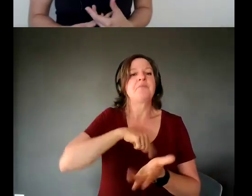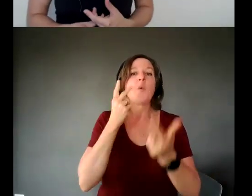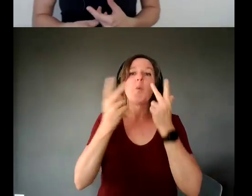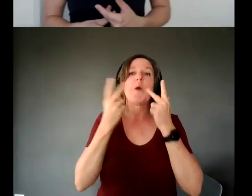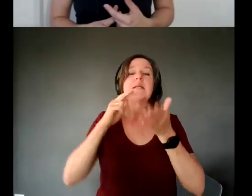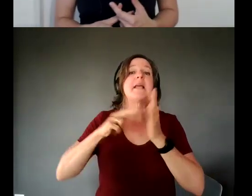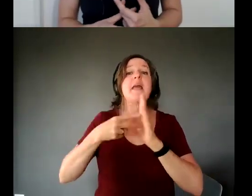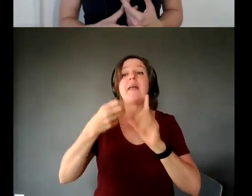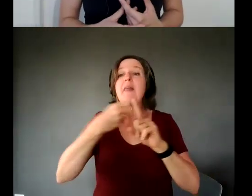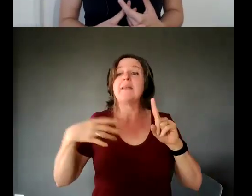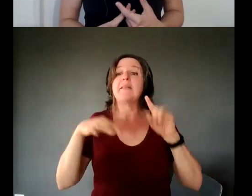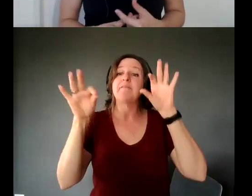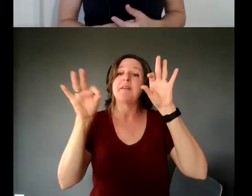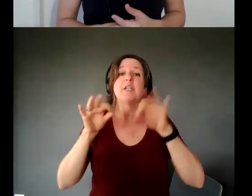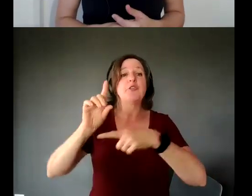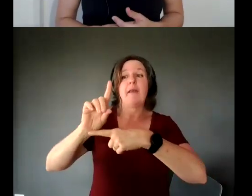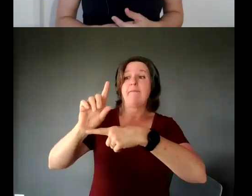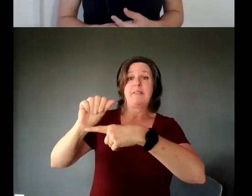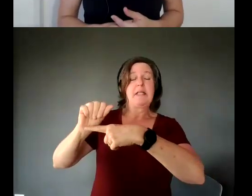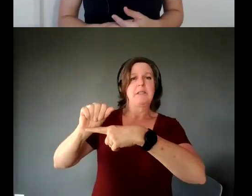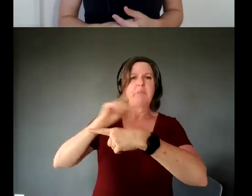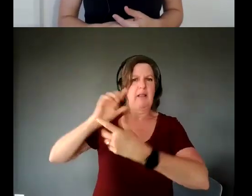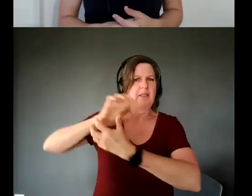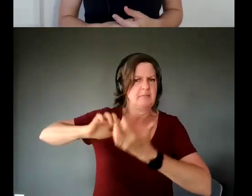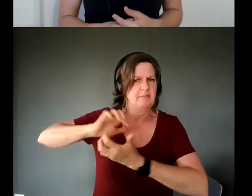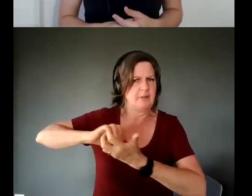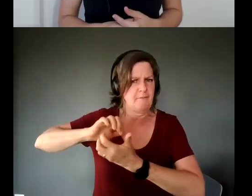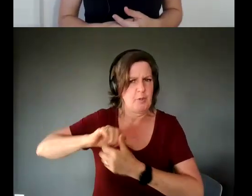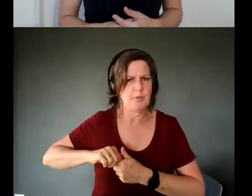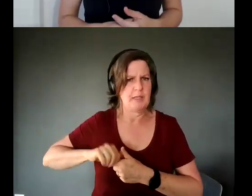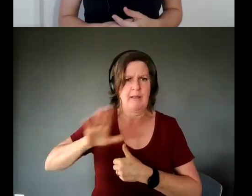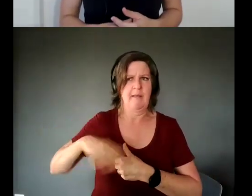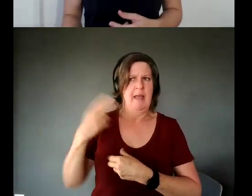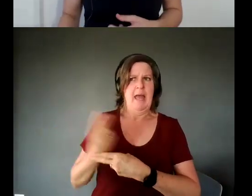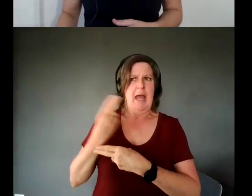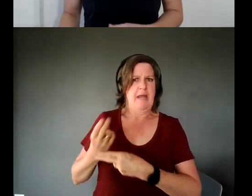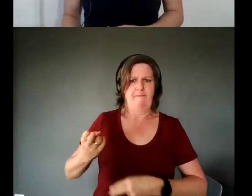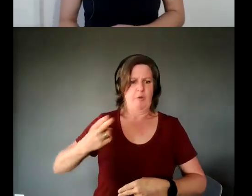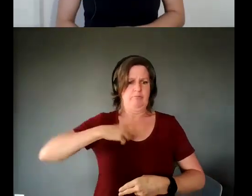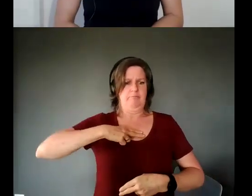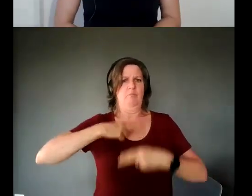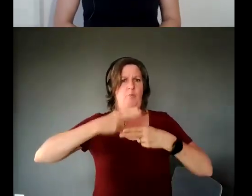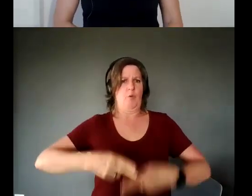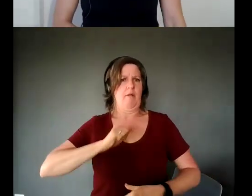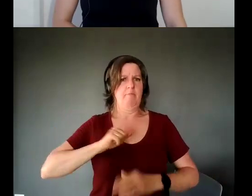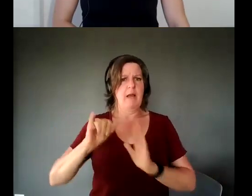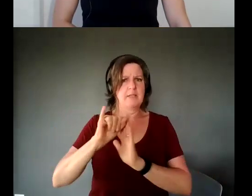disability is confusing. I never used to identify as Disabled. I'm like no I'm just chronologically ill,